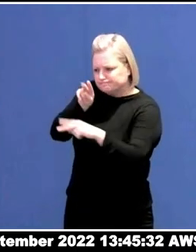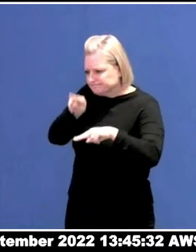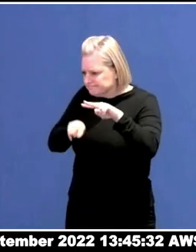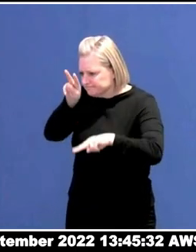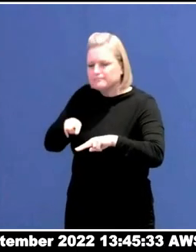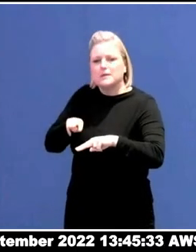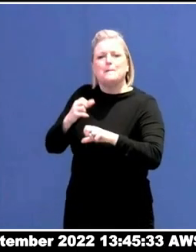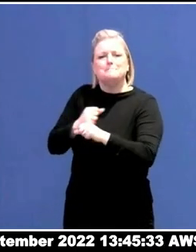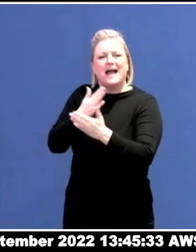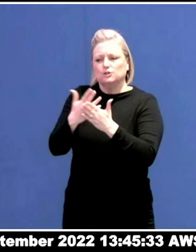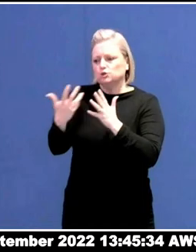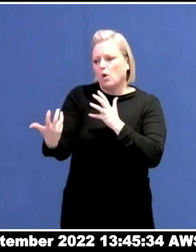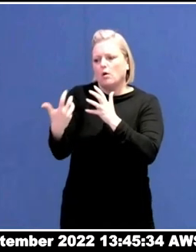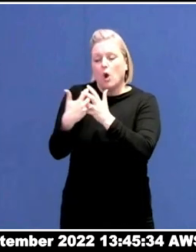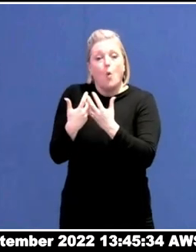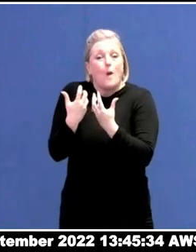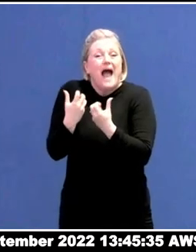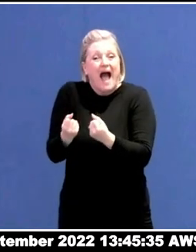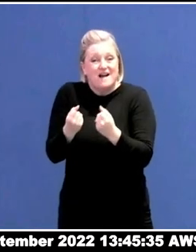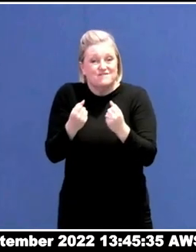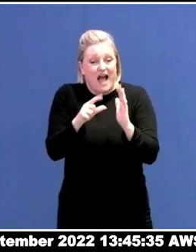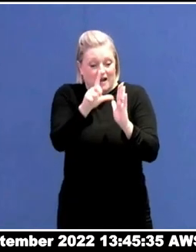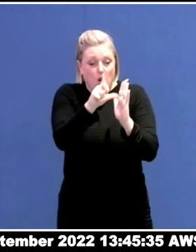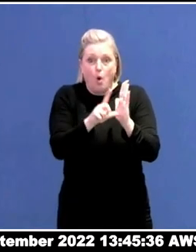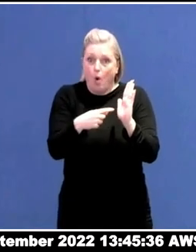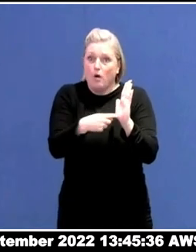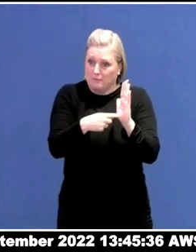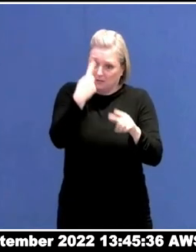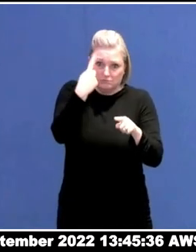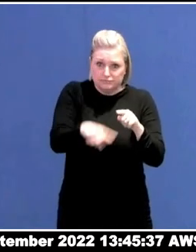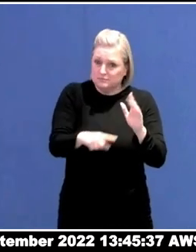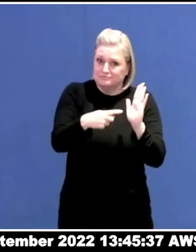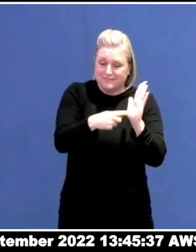So, that model is there under the Mental Health Act but it isn't applied in prison and